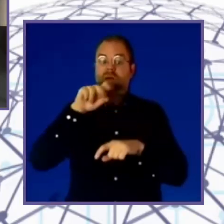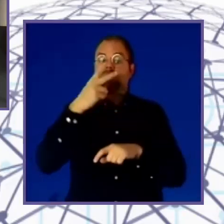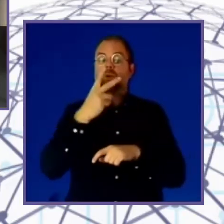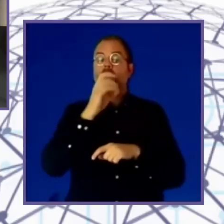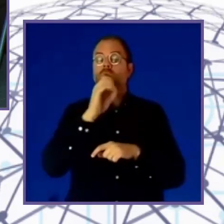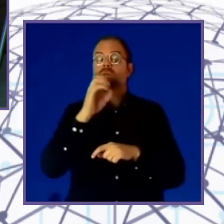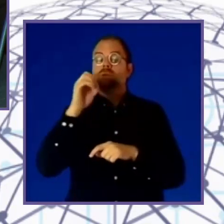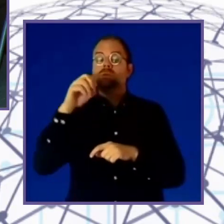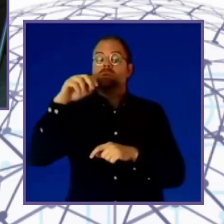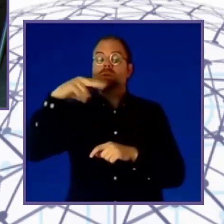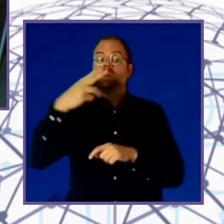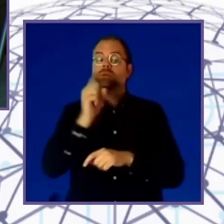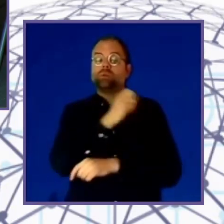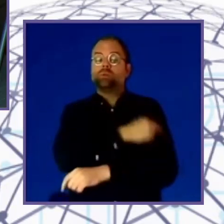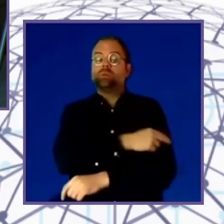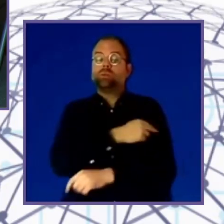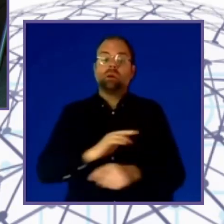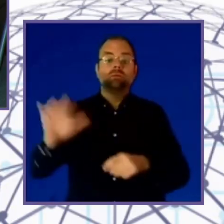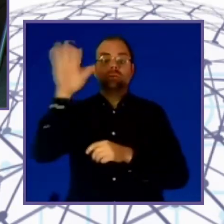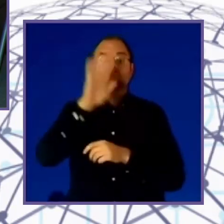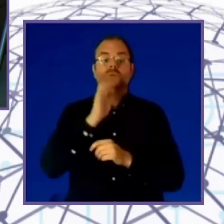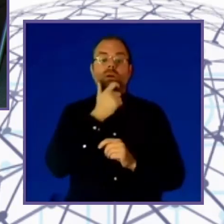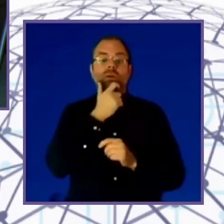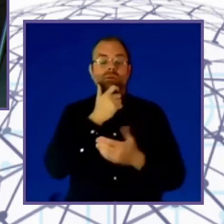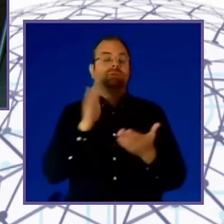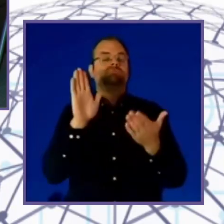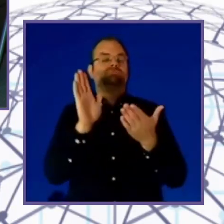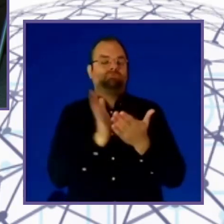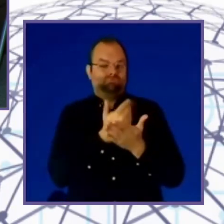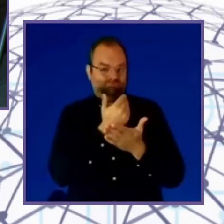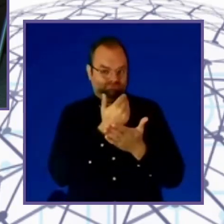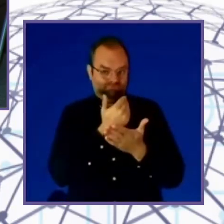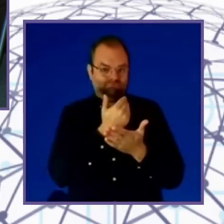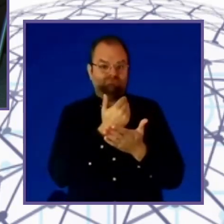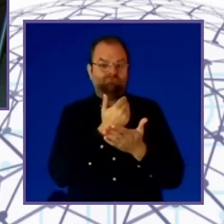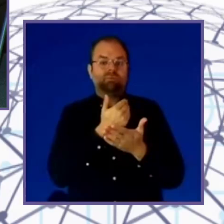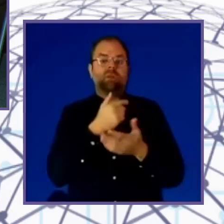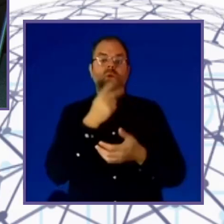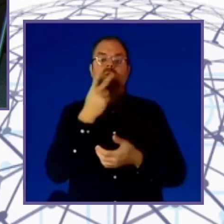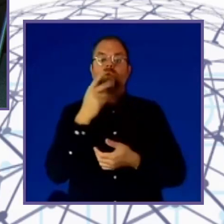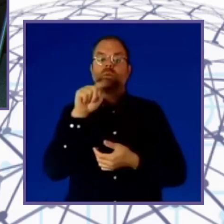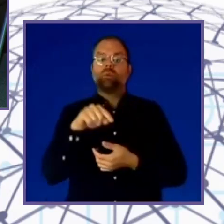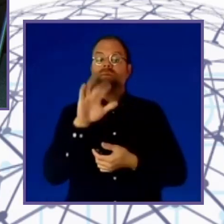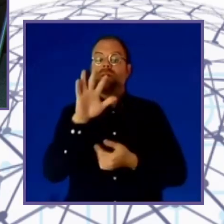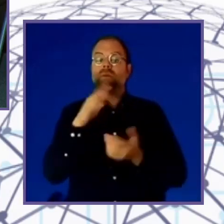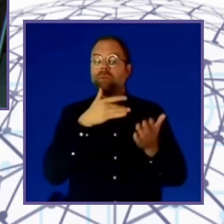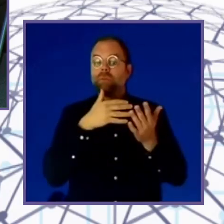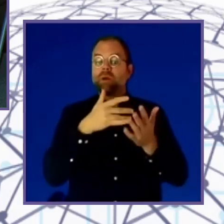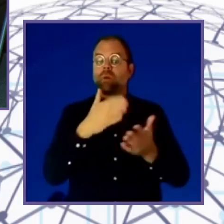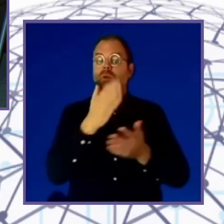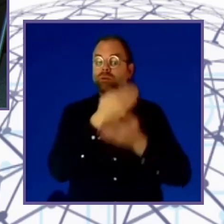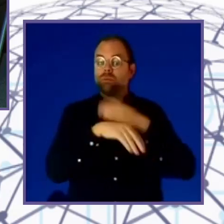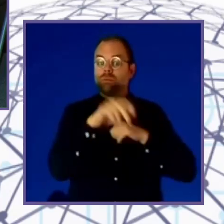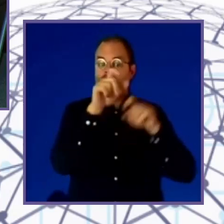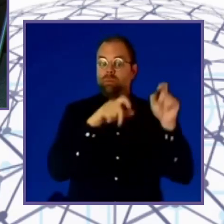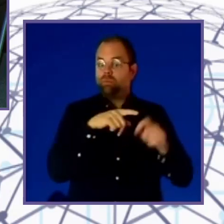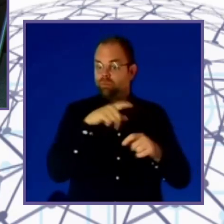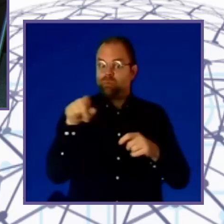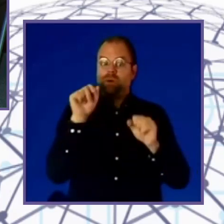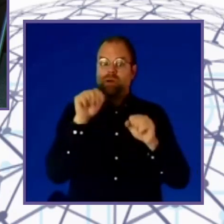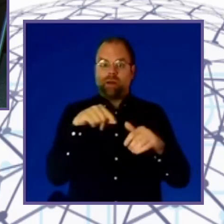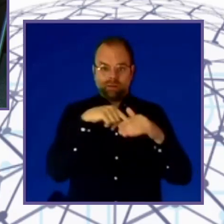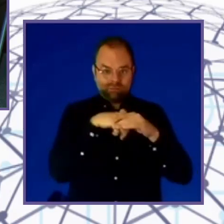to invest approximately 1 billion pounds into this innovative policy initiative. Last year,